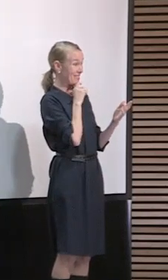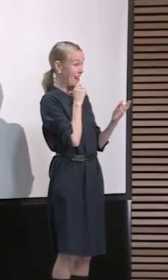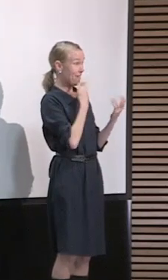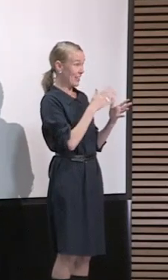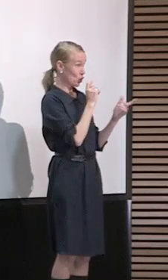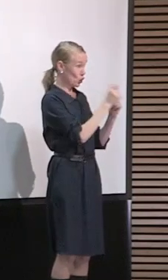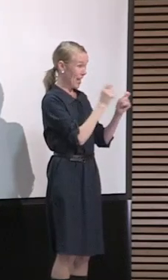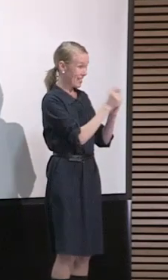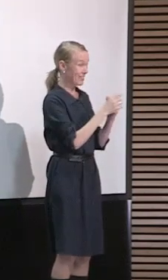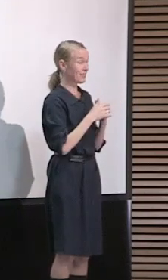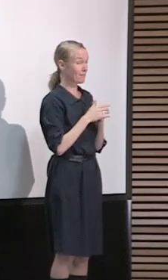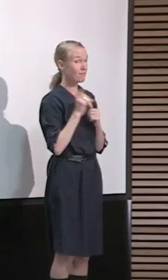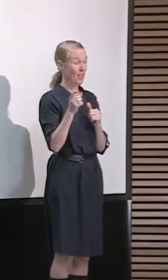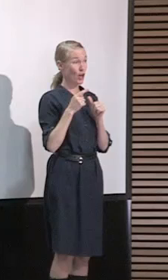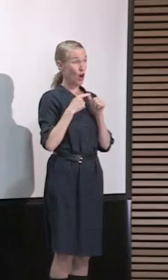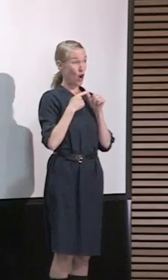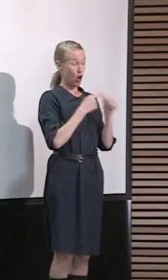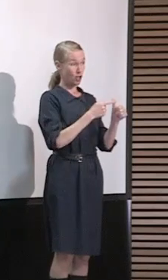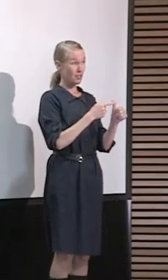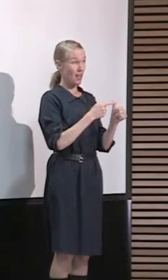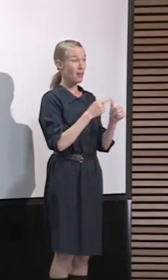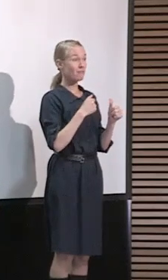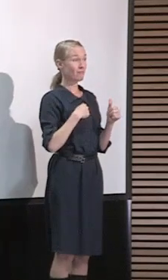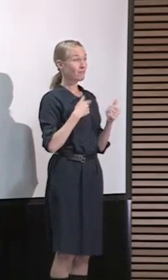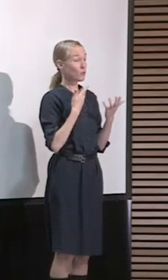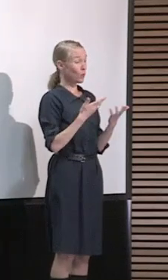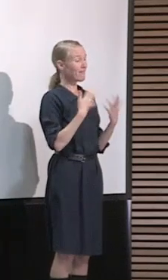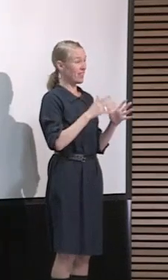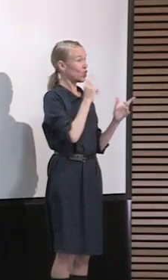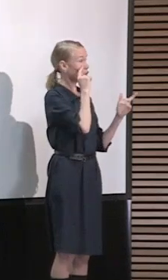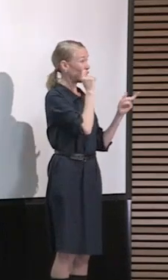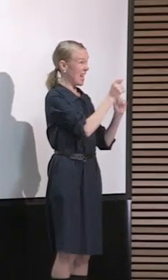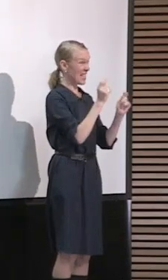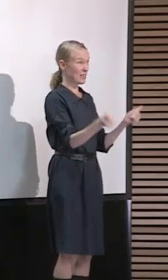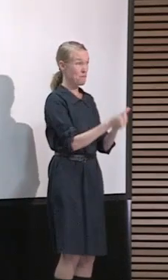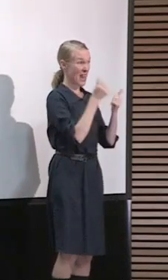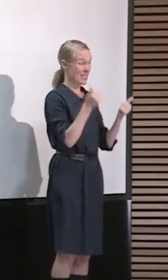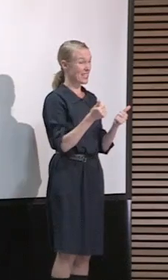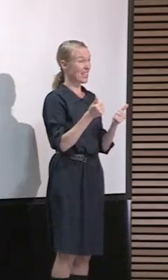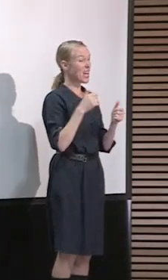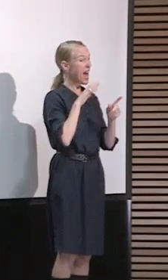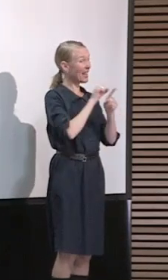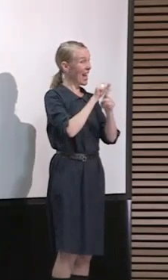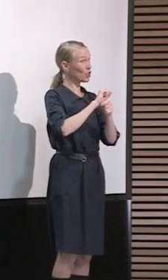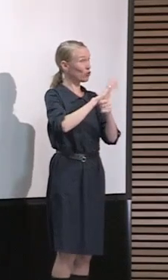the staff at the airport and Mount well ton site have been tested and those that are